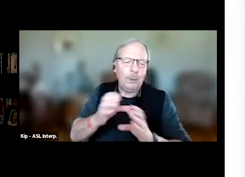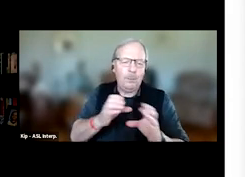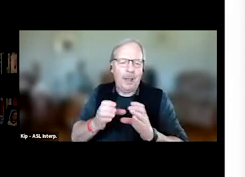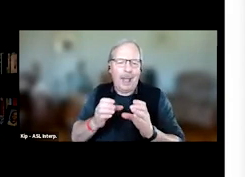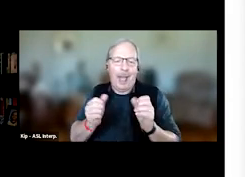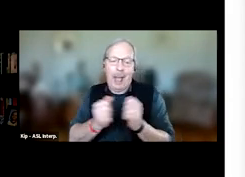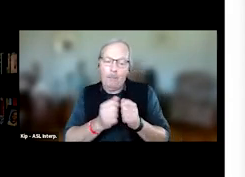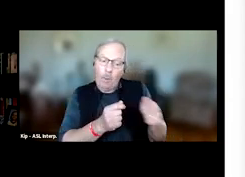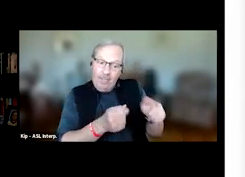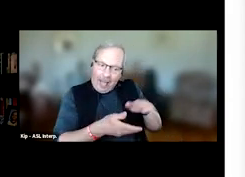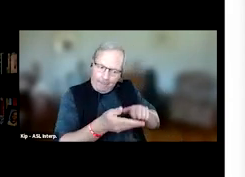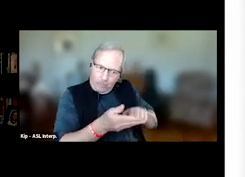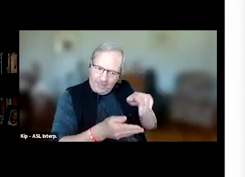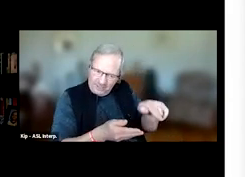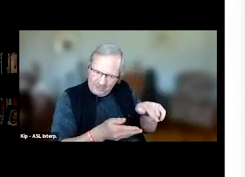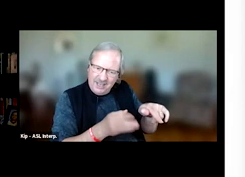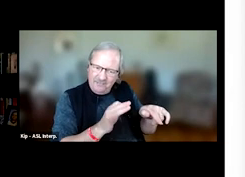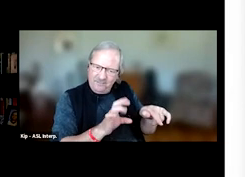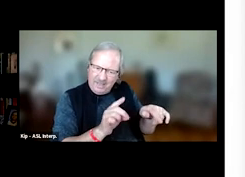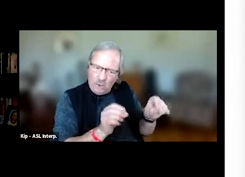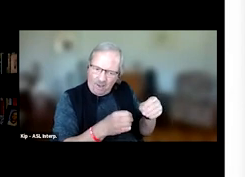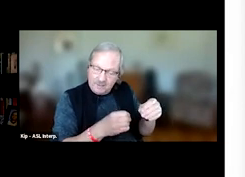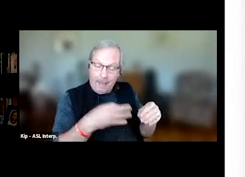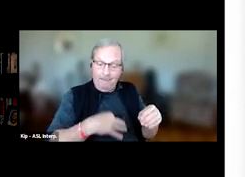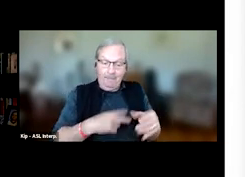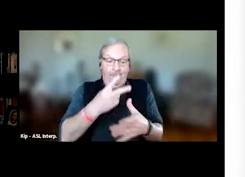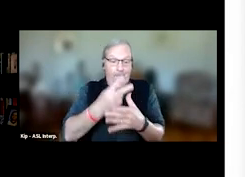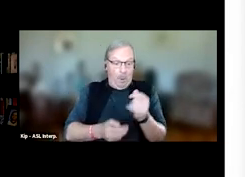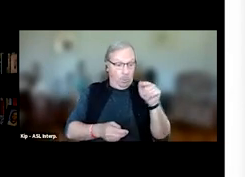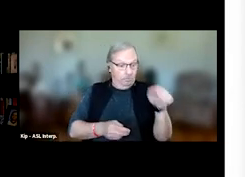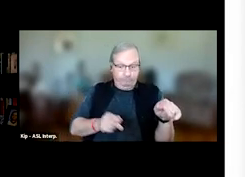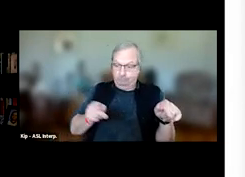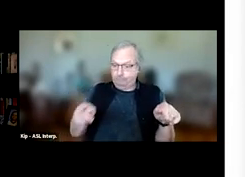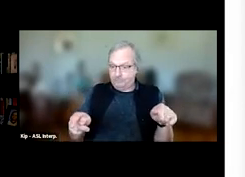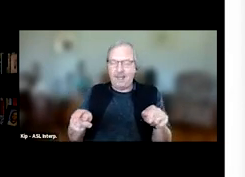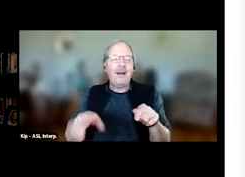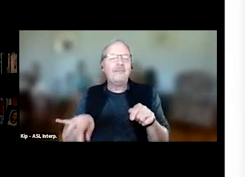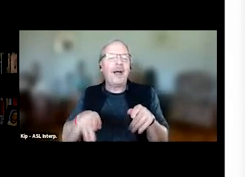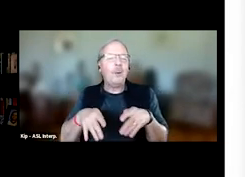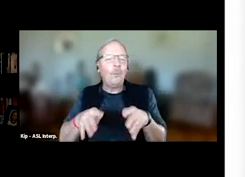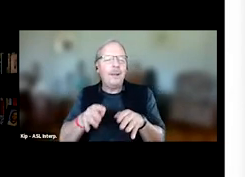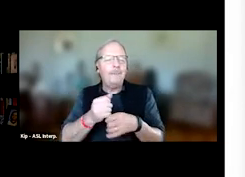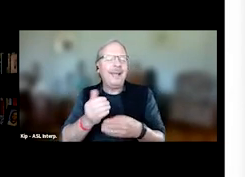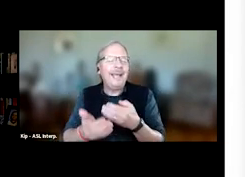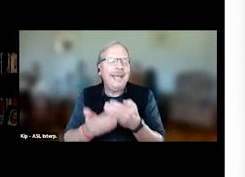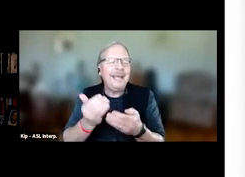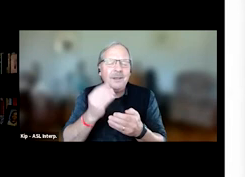and can kind of benefit both sides. And that's what we're trying to do is find ways that we can make this easier for everybody involved.